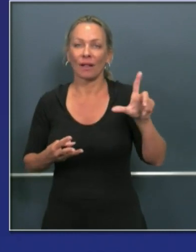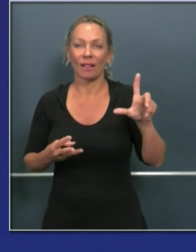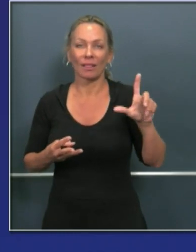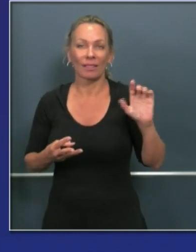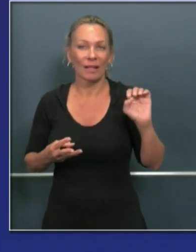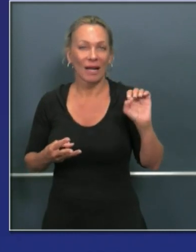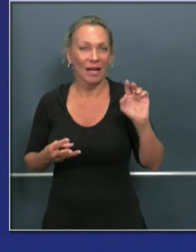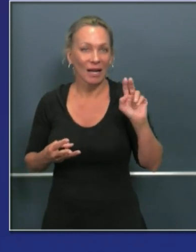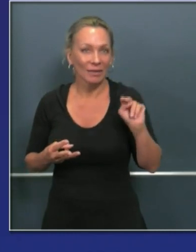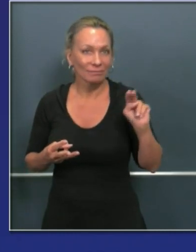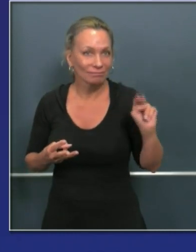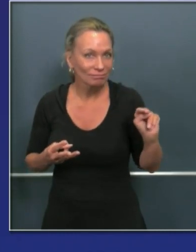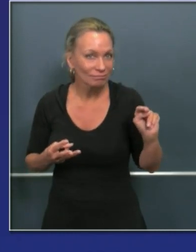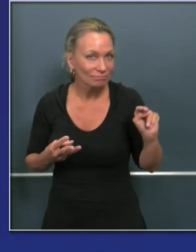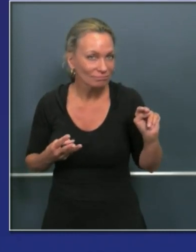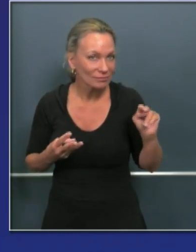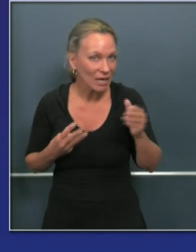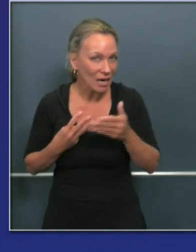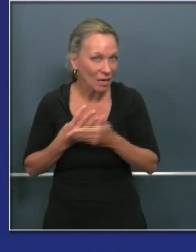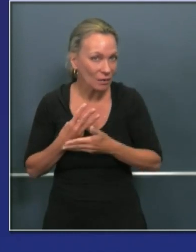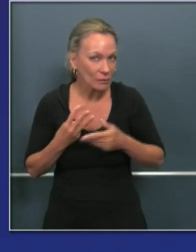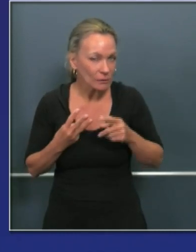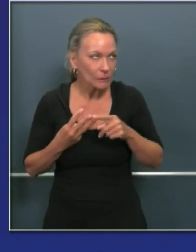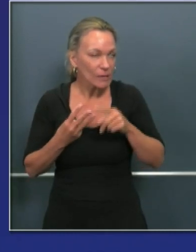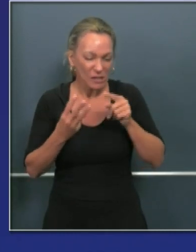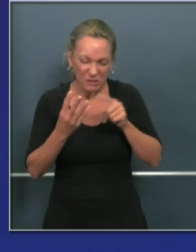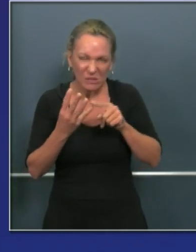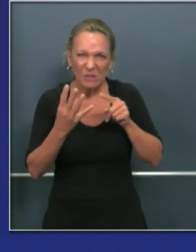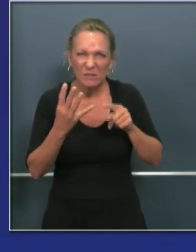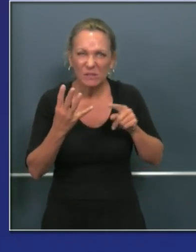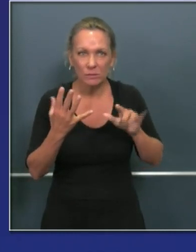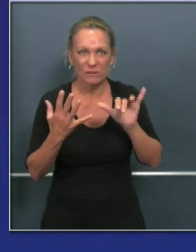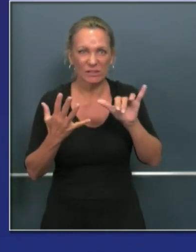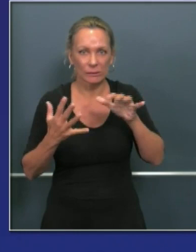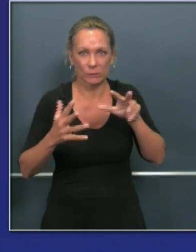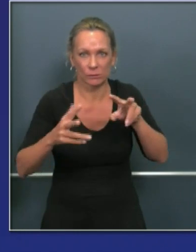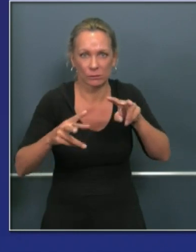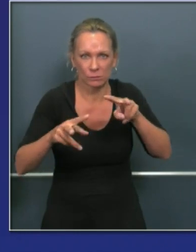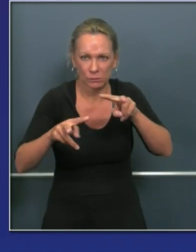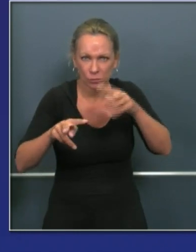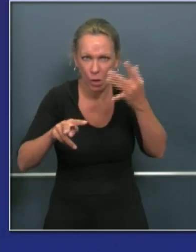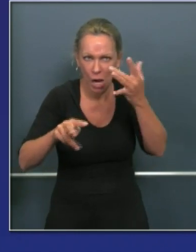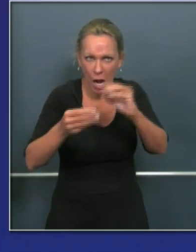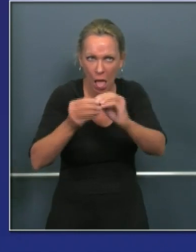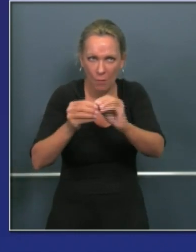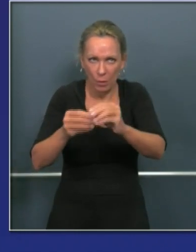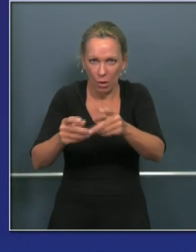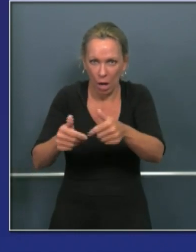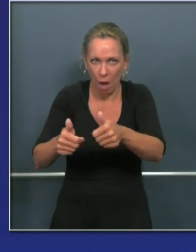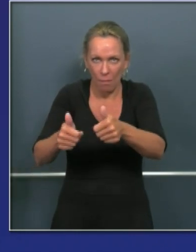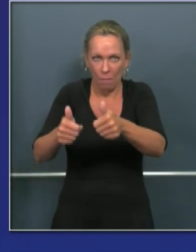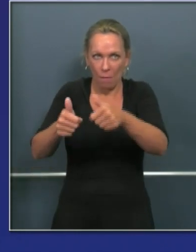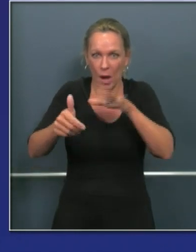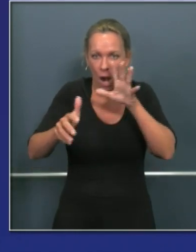THE POPULATION REPRESENTED IN 19 COUNTIES THAT HAVE TARGET ENGAGEMENT WITH OUR STATE